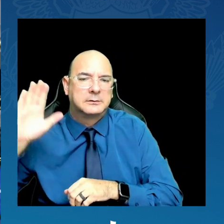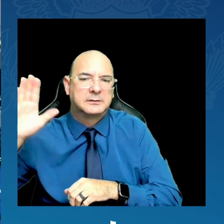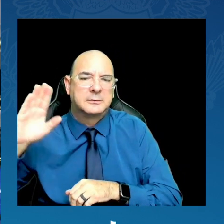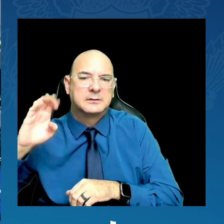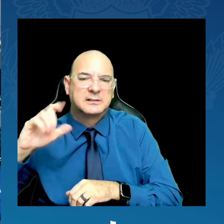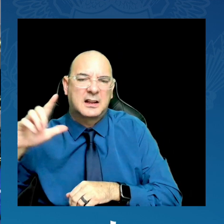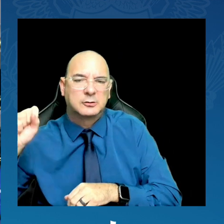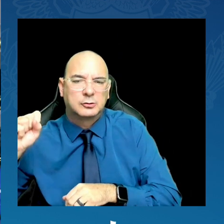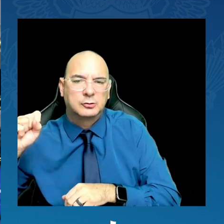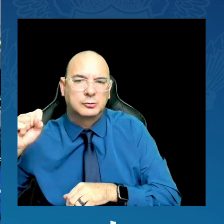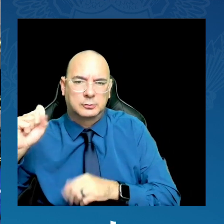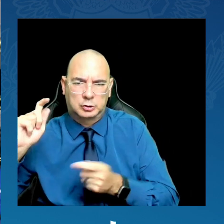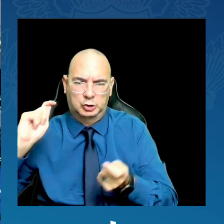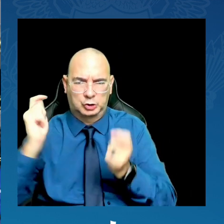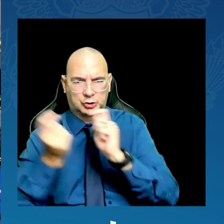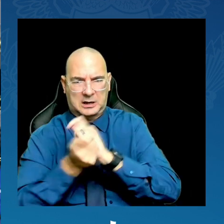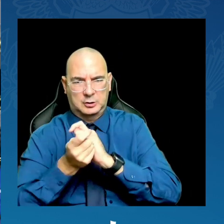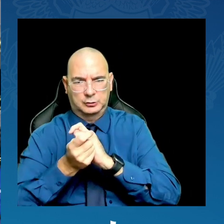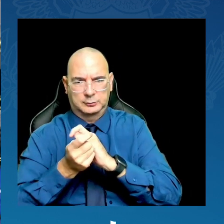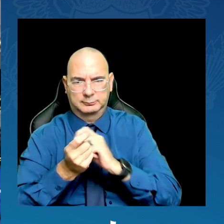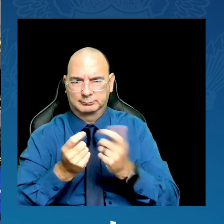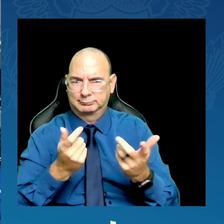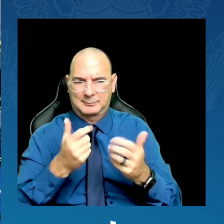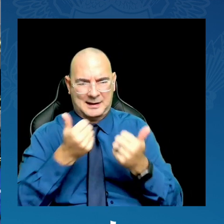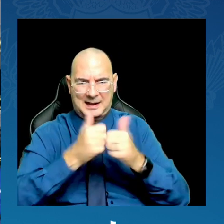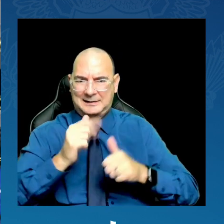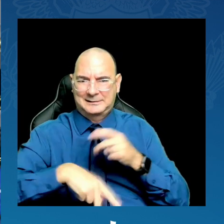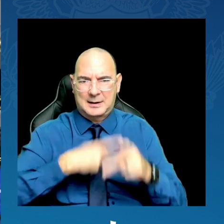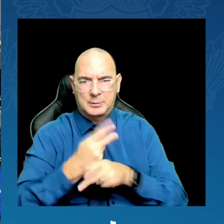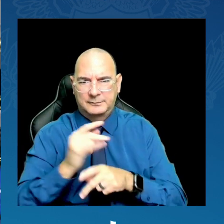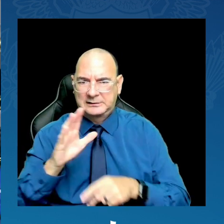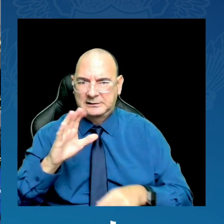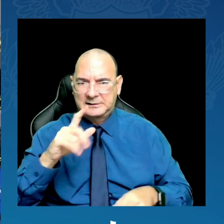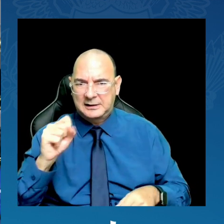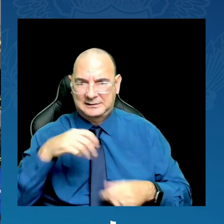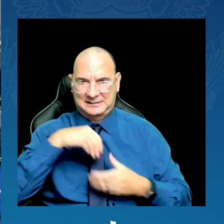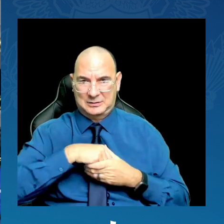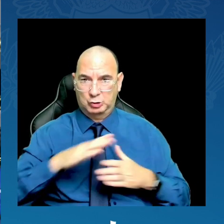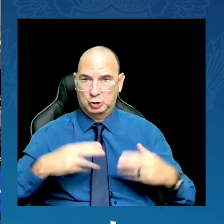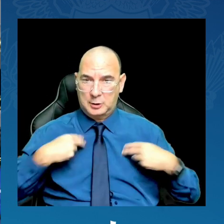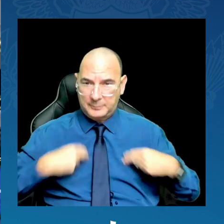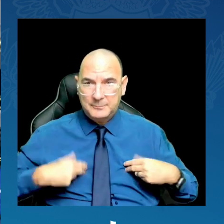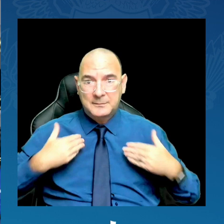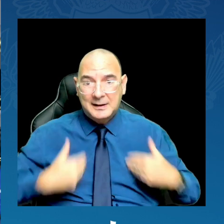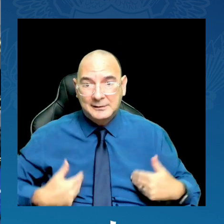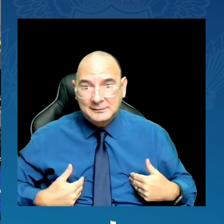Human body, might grow better or faster in microgravity. Results from these studies could lead to new.